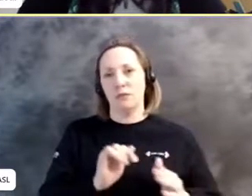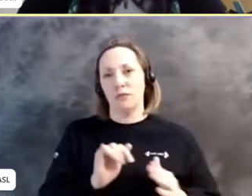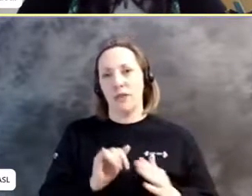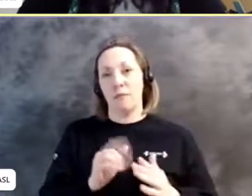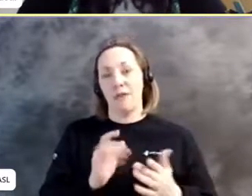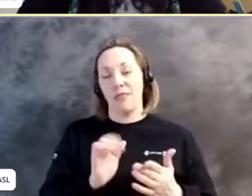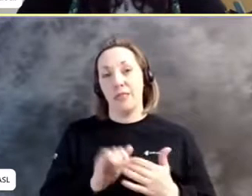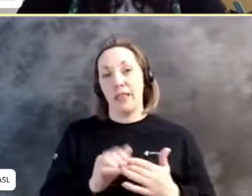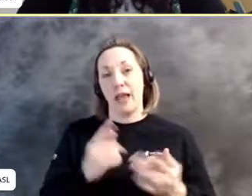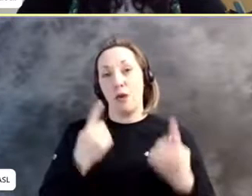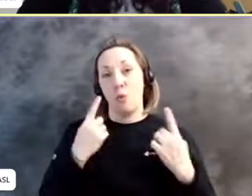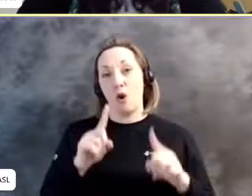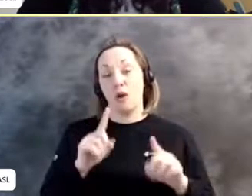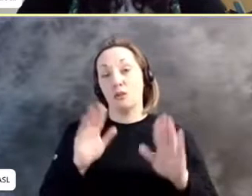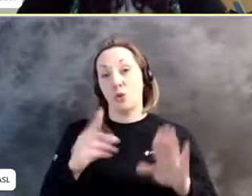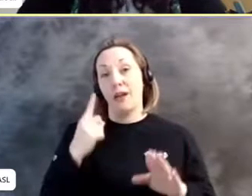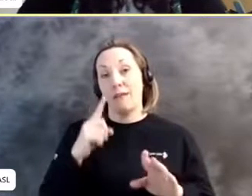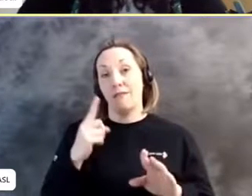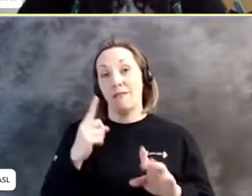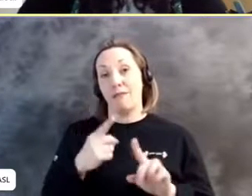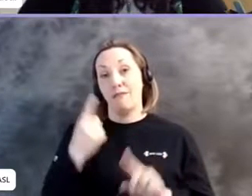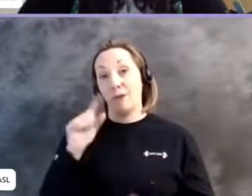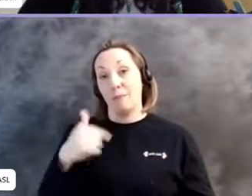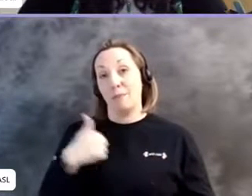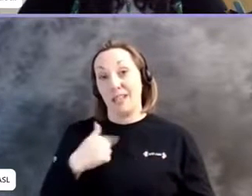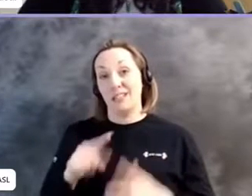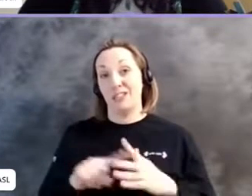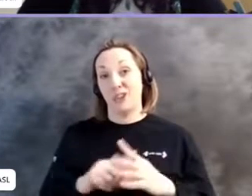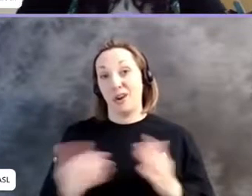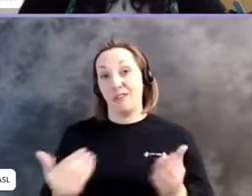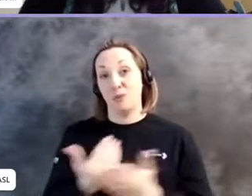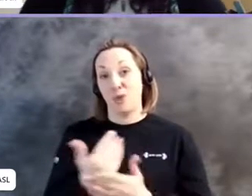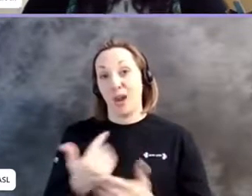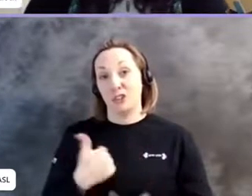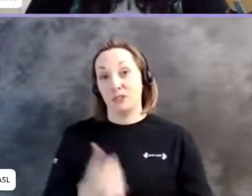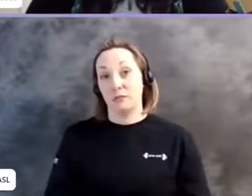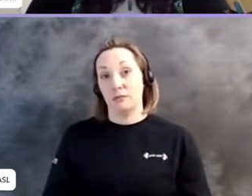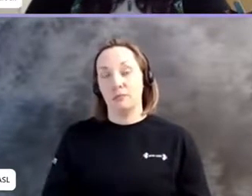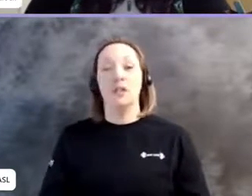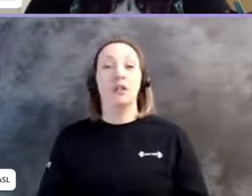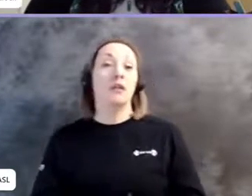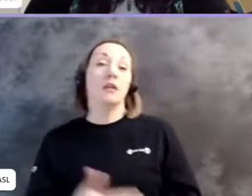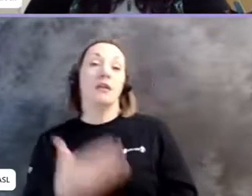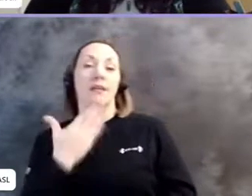keeping the request low at least at the beginning that's not too overwhelm the business with your ask worked